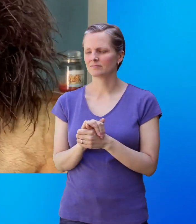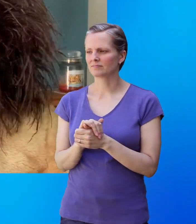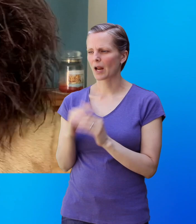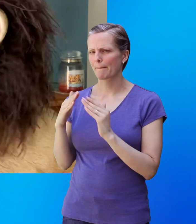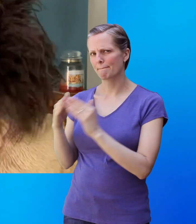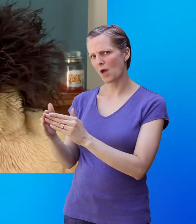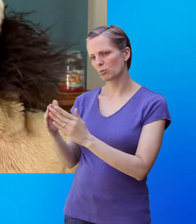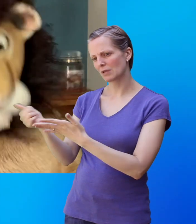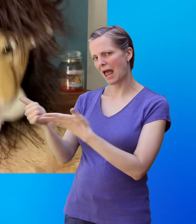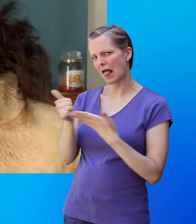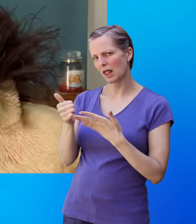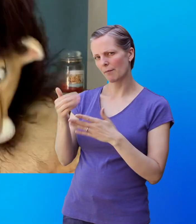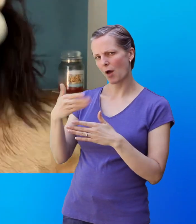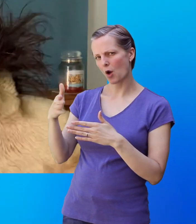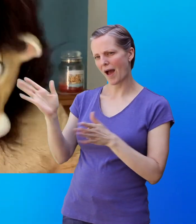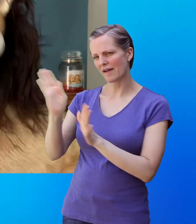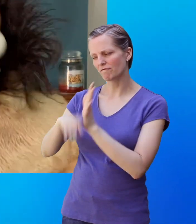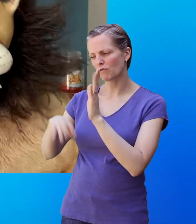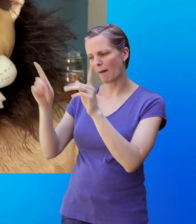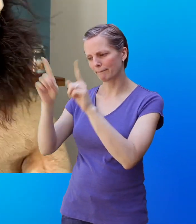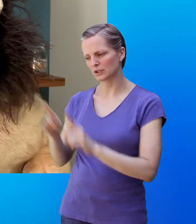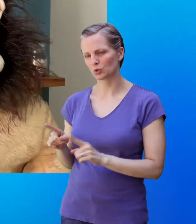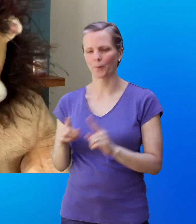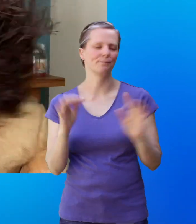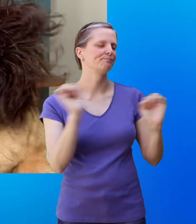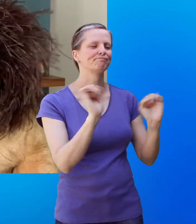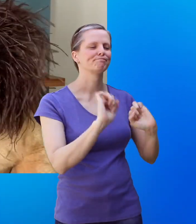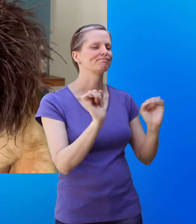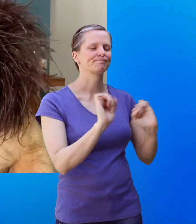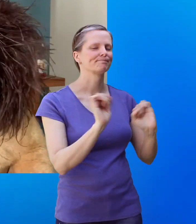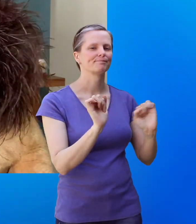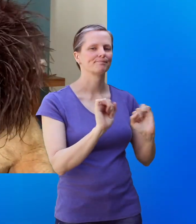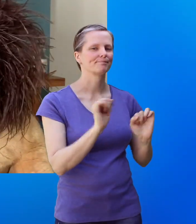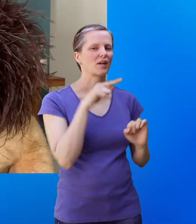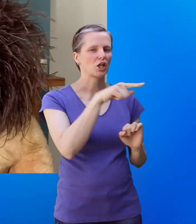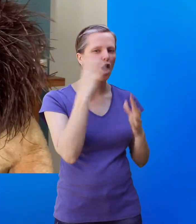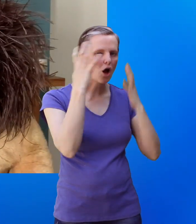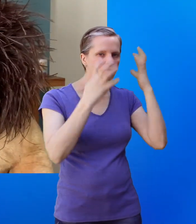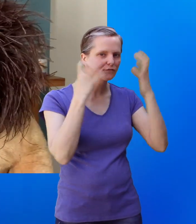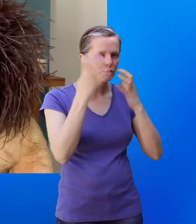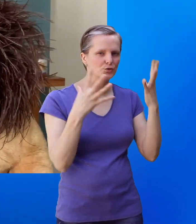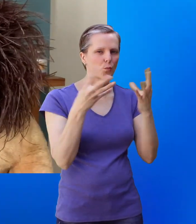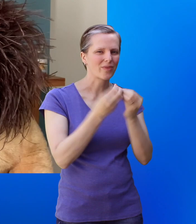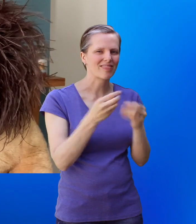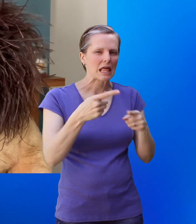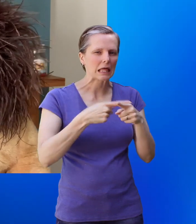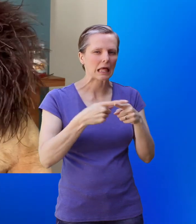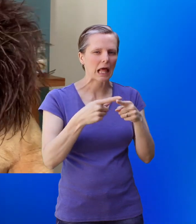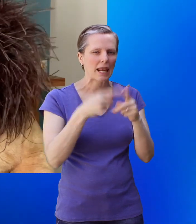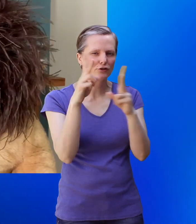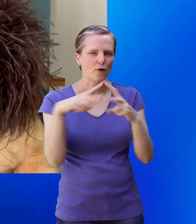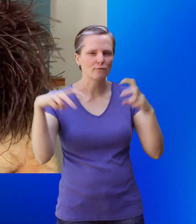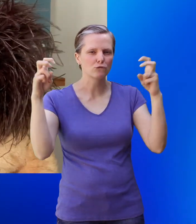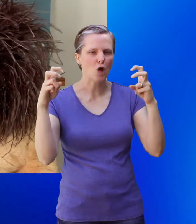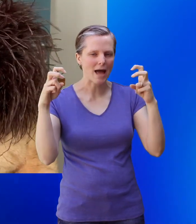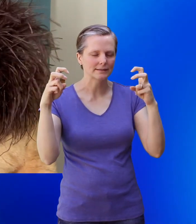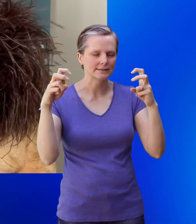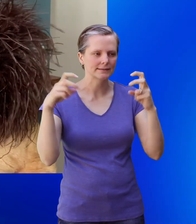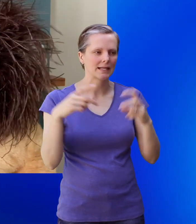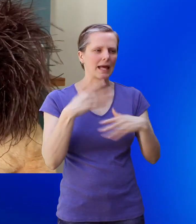that helps them get away from the storm. No no, I think you've got confused with a little phrase. A little phrase that explains what what people are thinking